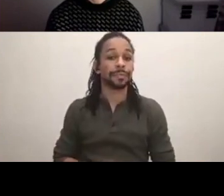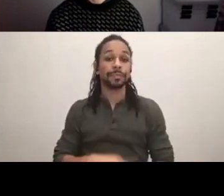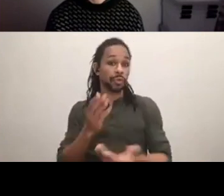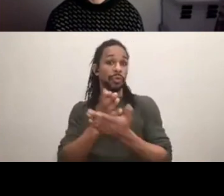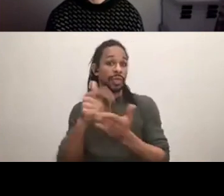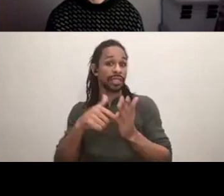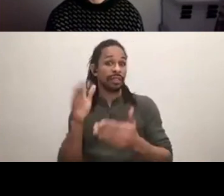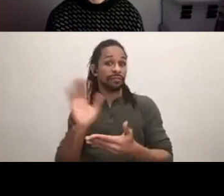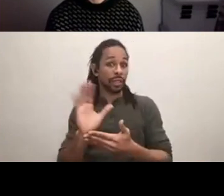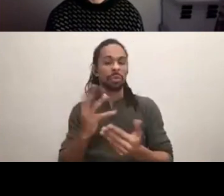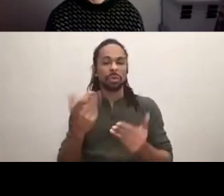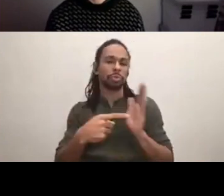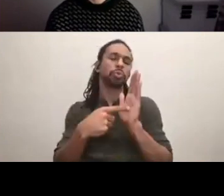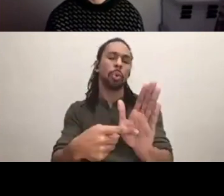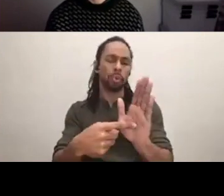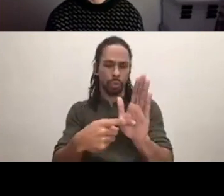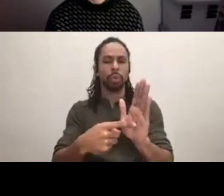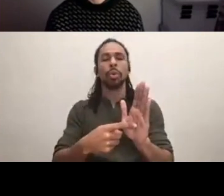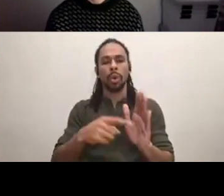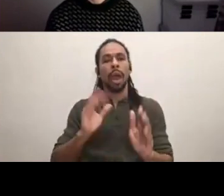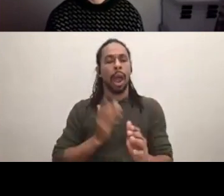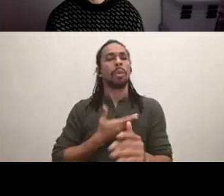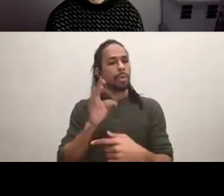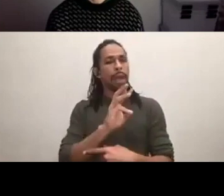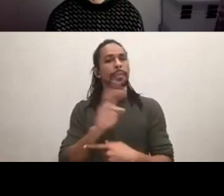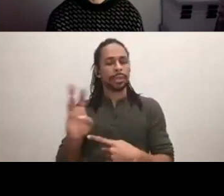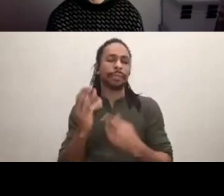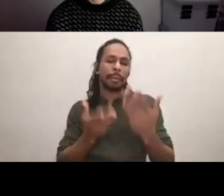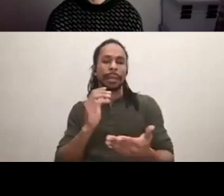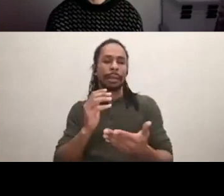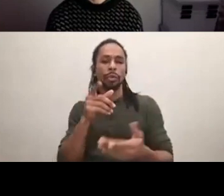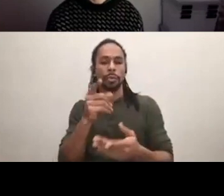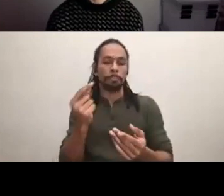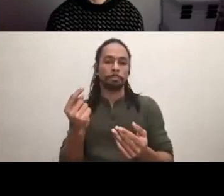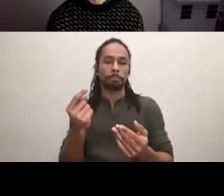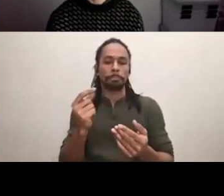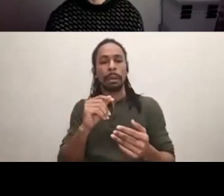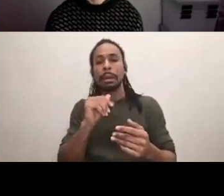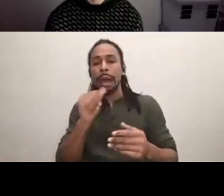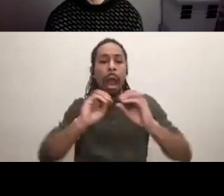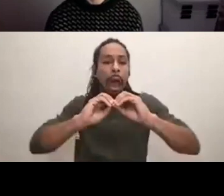you." Jeff seconded that and Yunjo wrote "this is so wonderful." So that concludes our kind